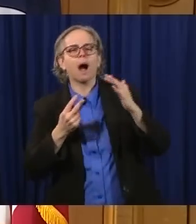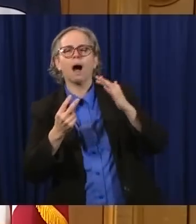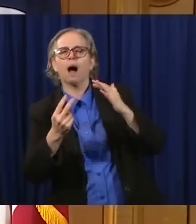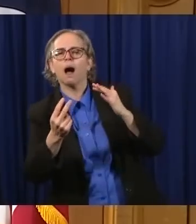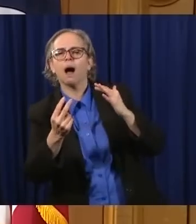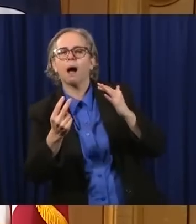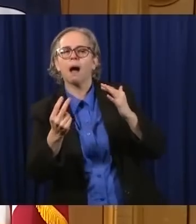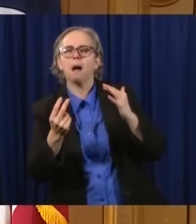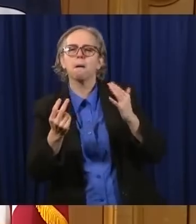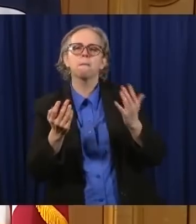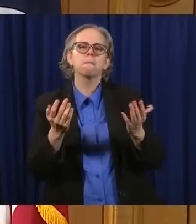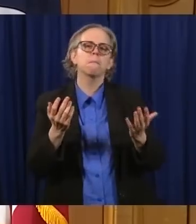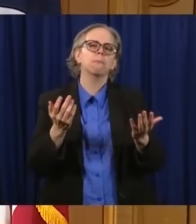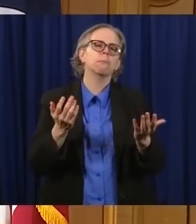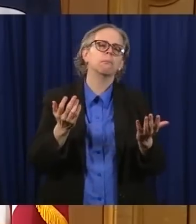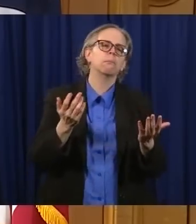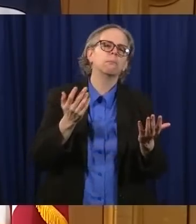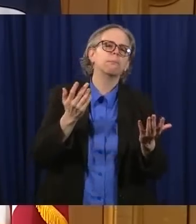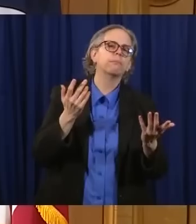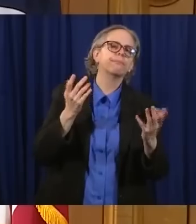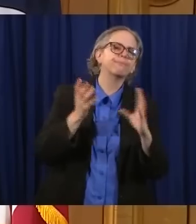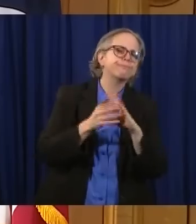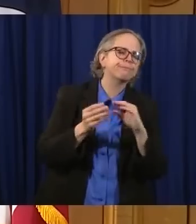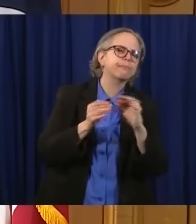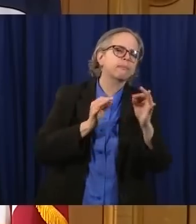IT'S A PLAN BUT THE PLAN'S NOT